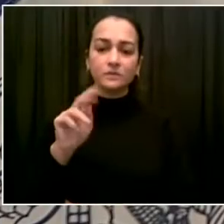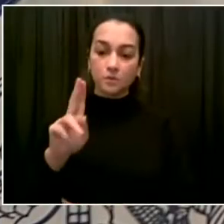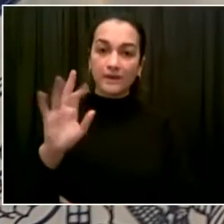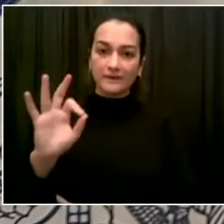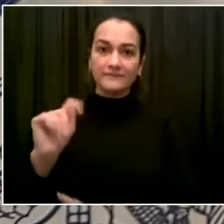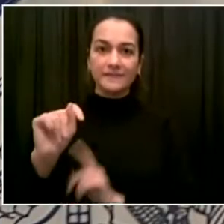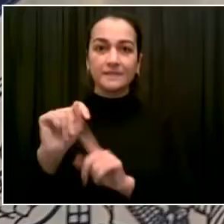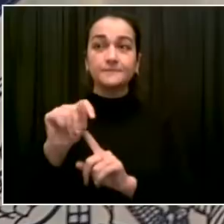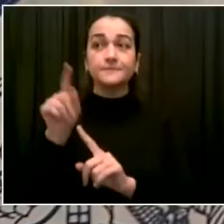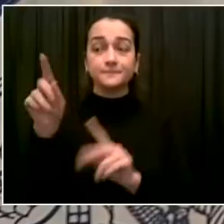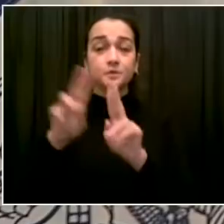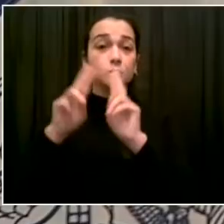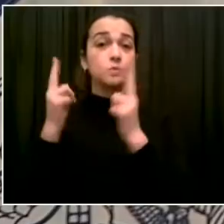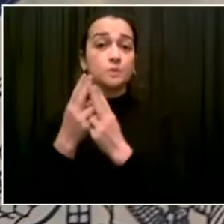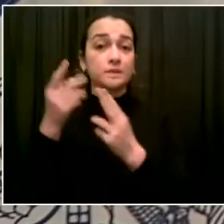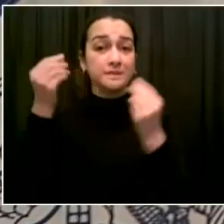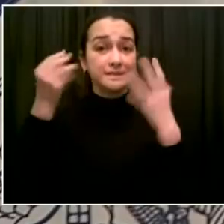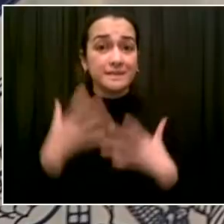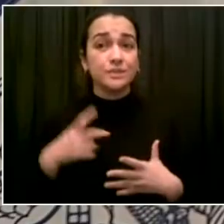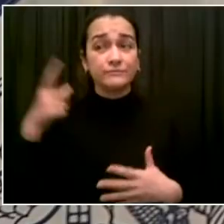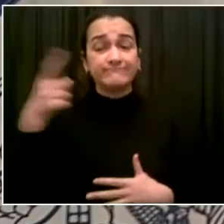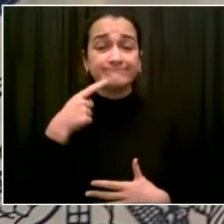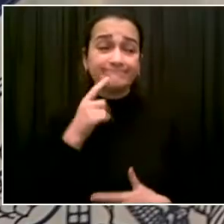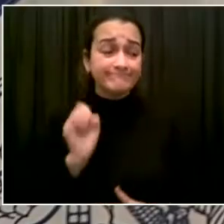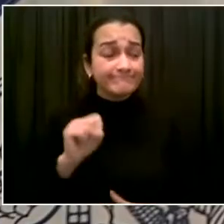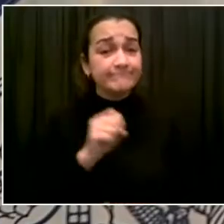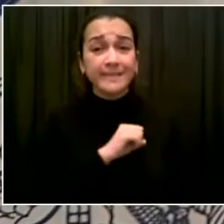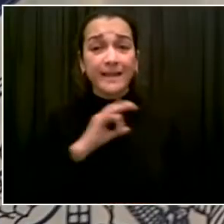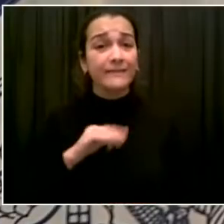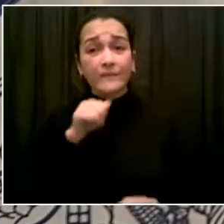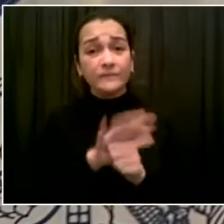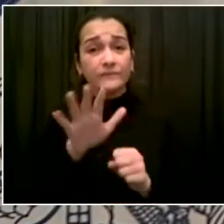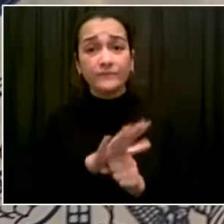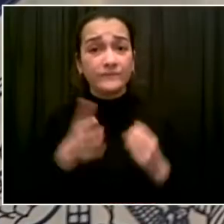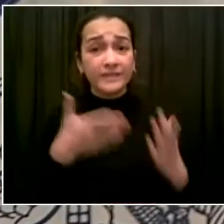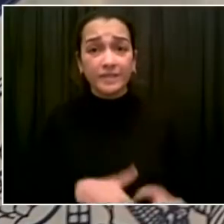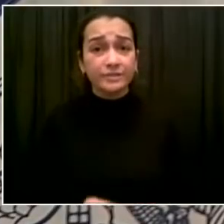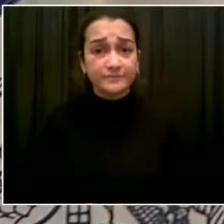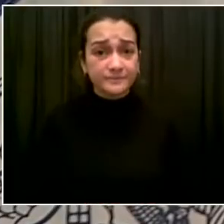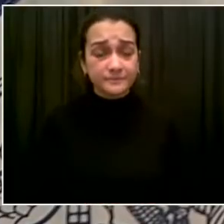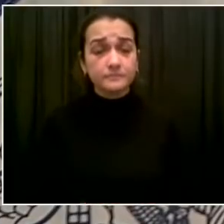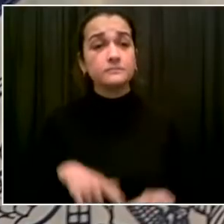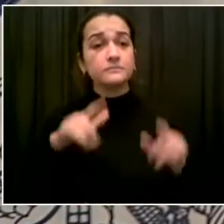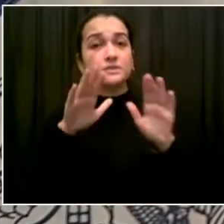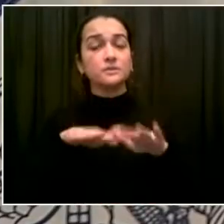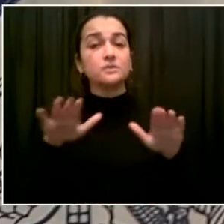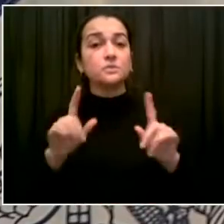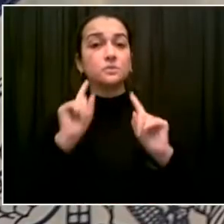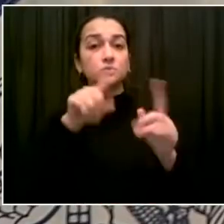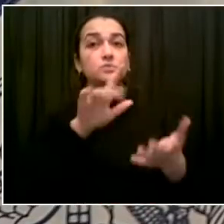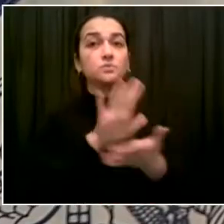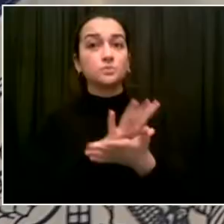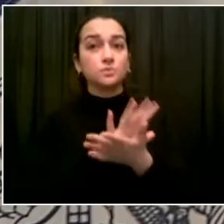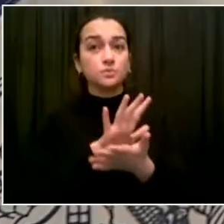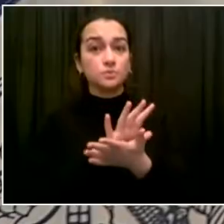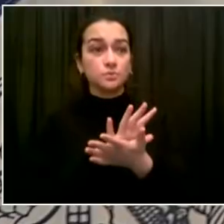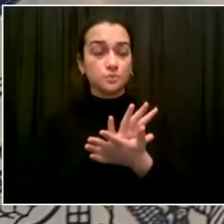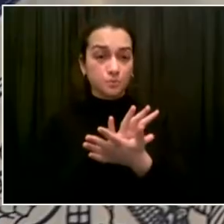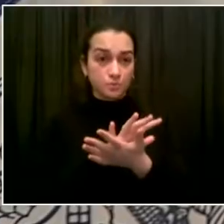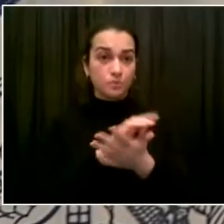FULLY RAMPED UP UNTIL THE NEW YEAR. MY QUESTION TO YOU, WHAT CAN BE DONE THIS WKEE STUDENTS ARE IN SCHOOL UNTIL THURSDAY. WHAT CAN BEDONE